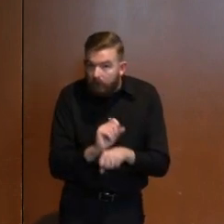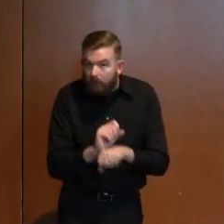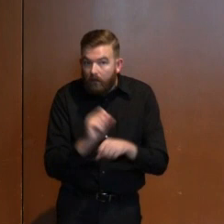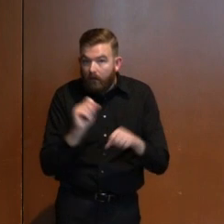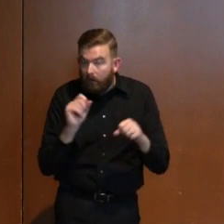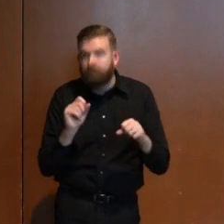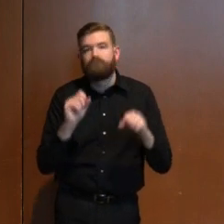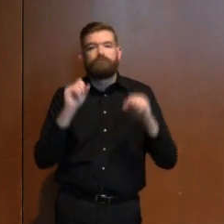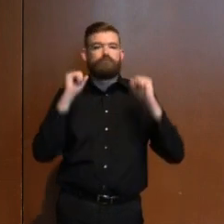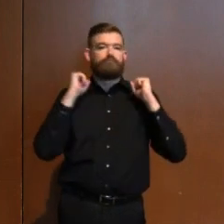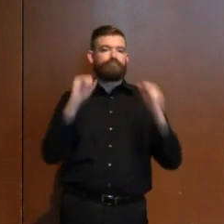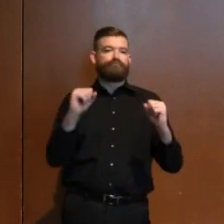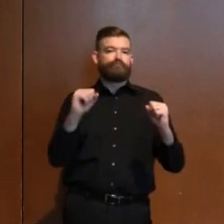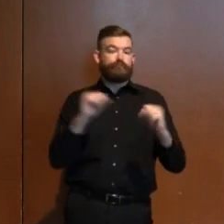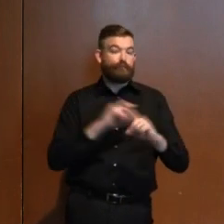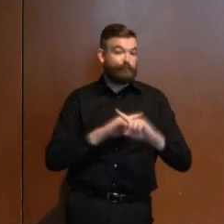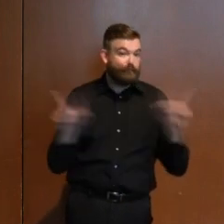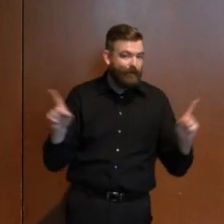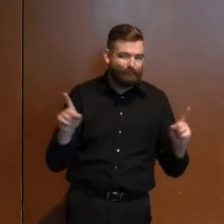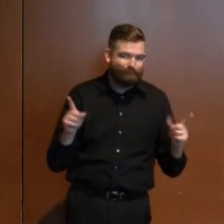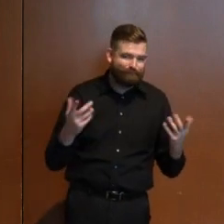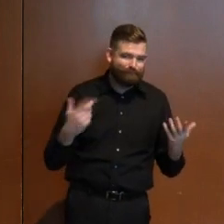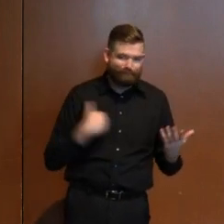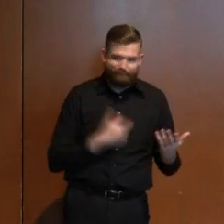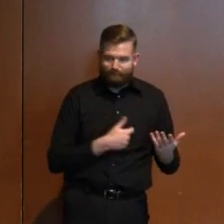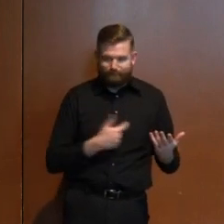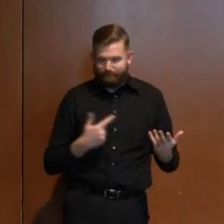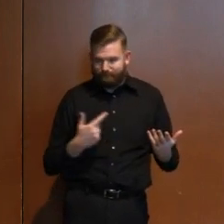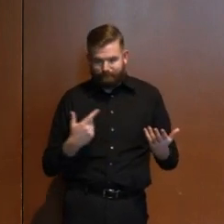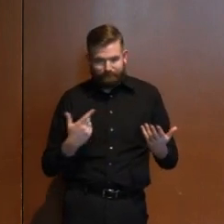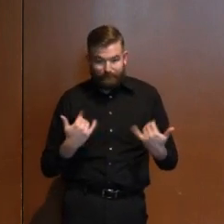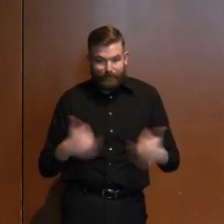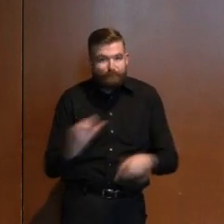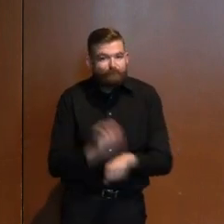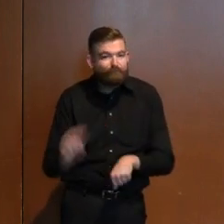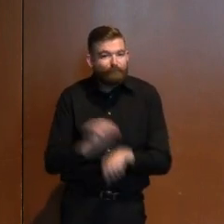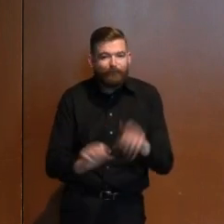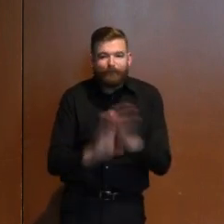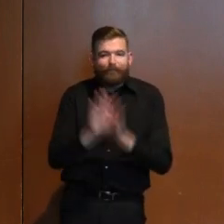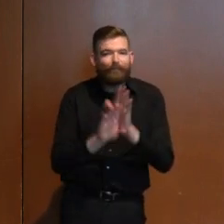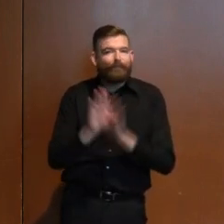THERE'S A TREMENDOUS AMOUNT OF EXPERIMENTATION. WITH SUPPLIES FROM THE FEDERAL GOVERNMENT AND BETWEEN TESTING ON ONE HAND AND CARE ON THE